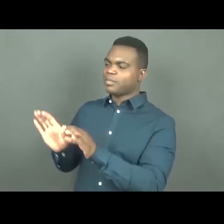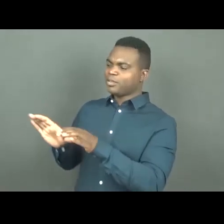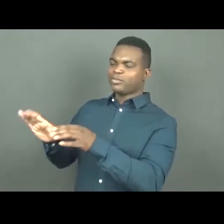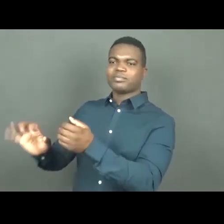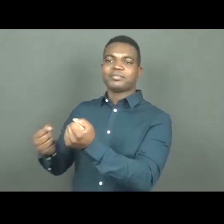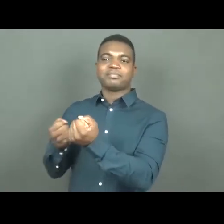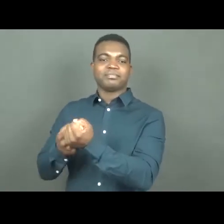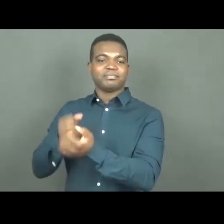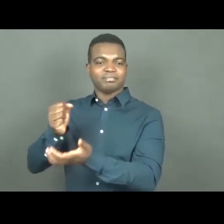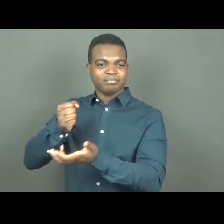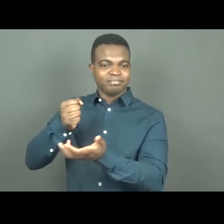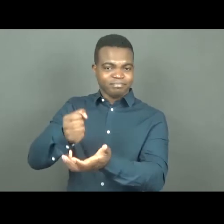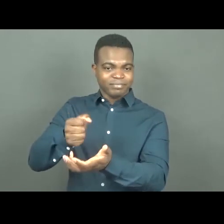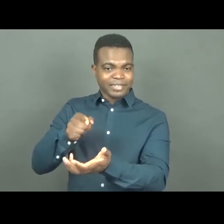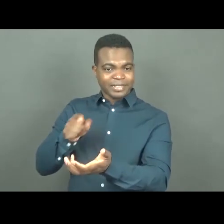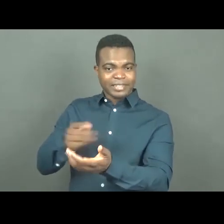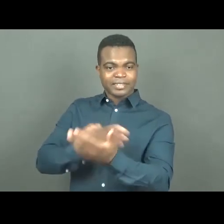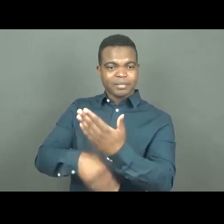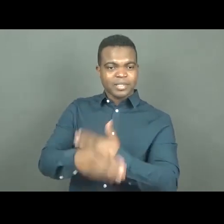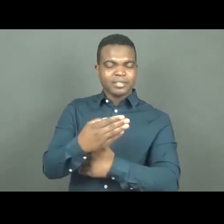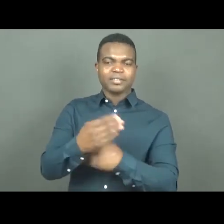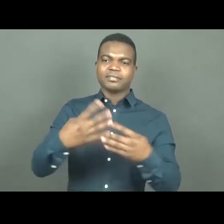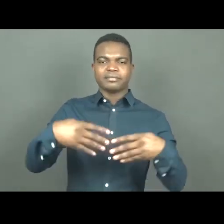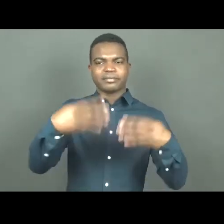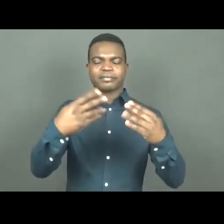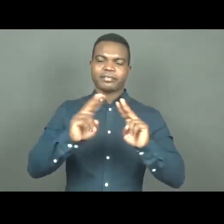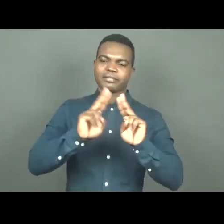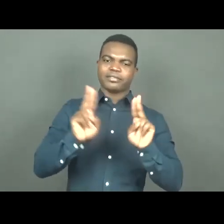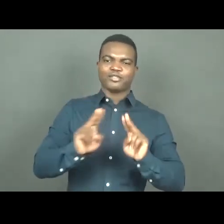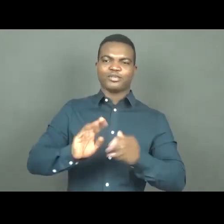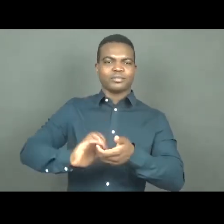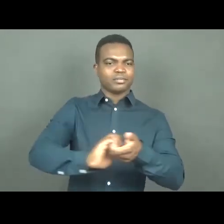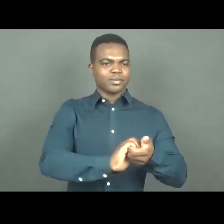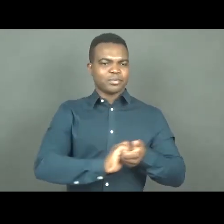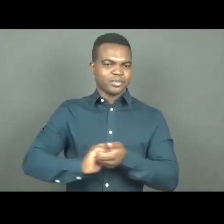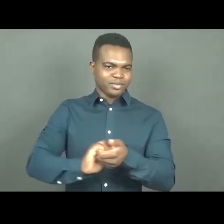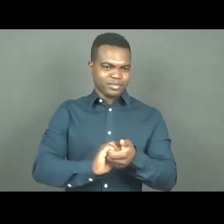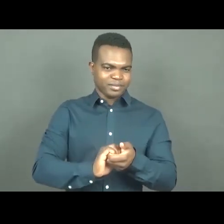This is the main question today. According to world report on disability,